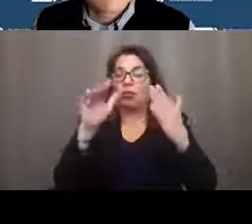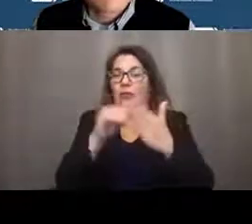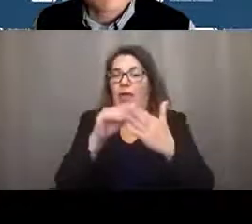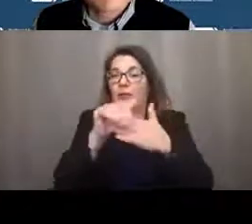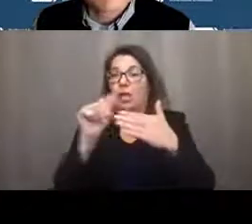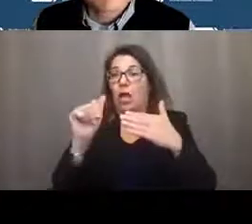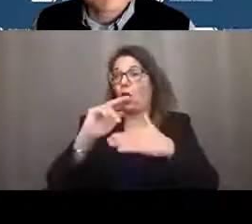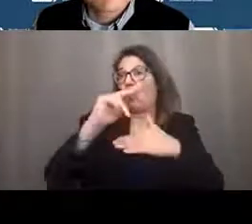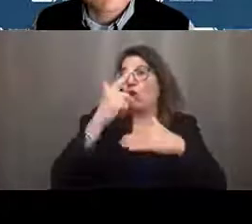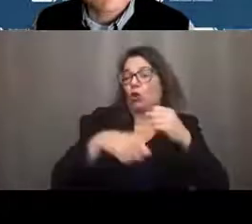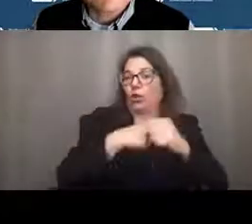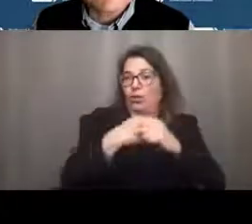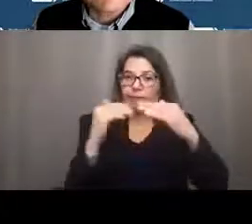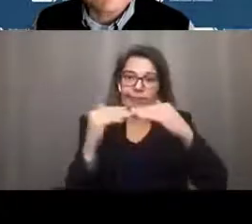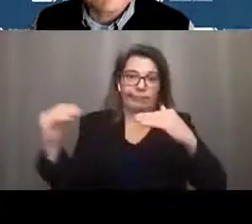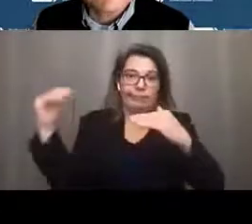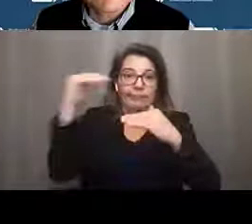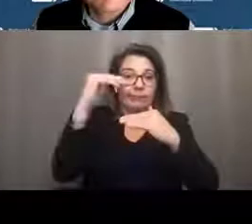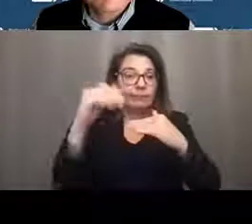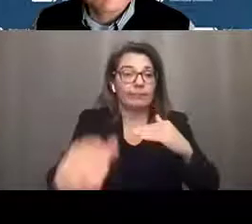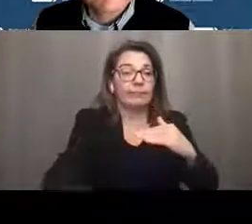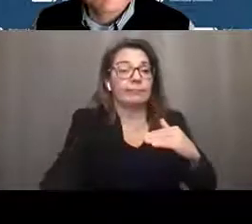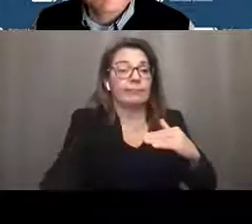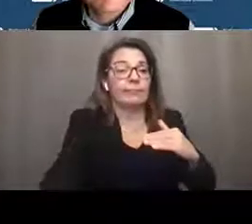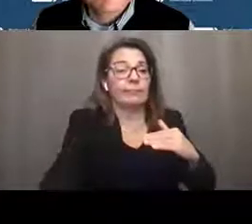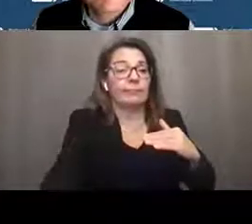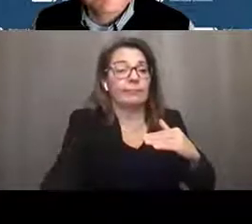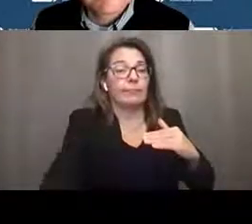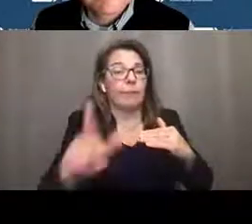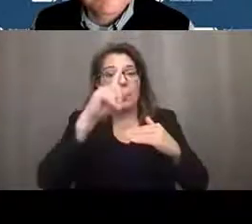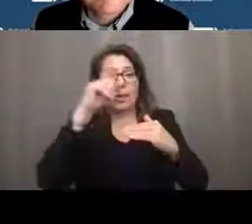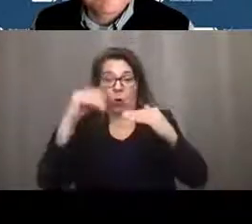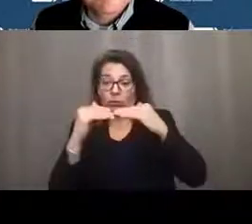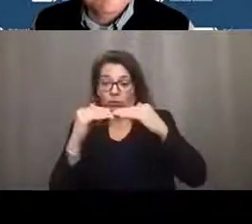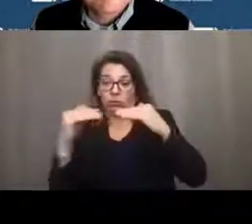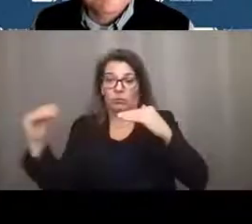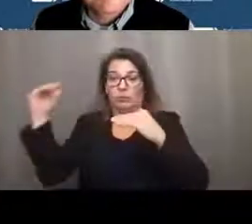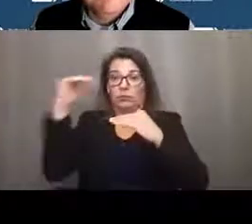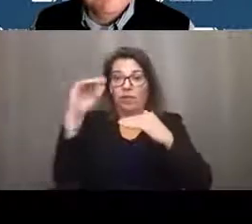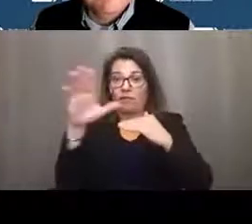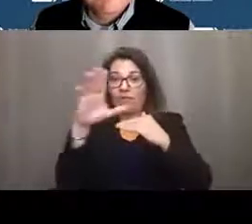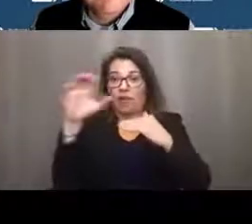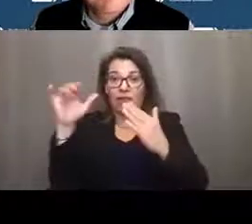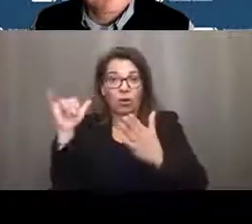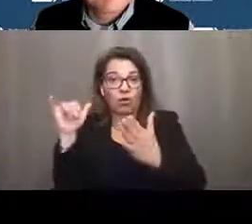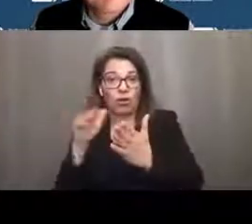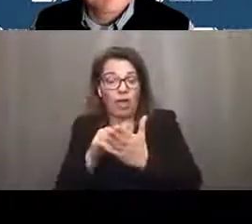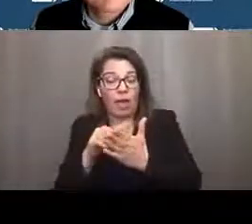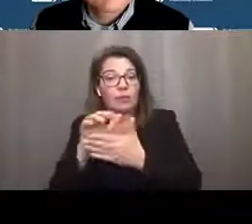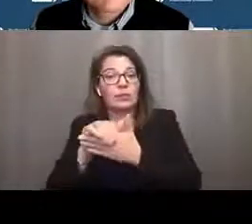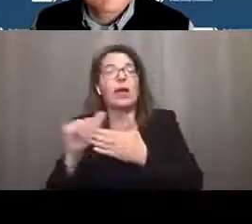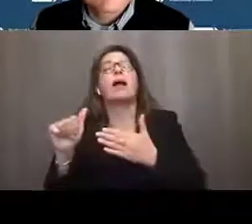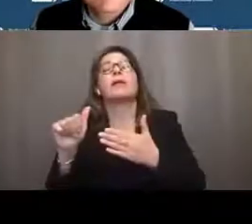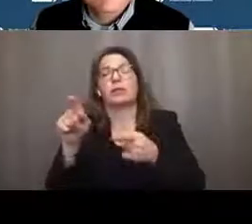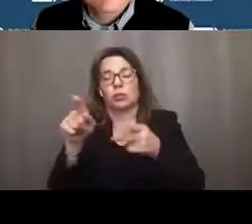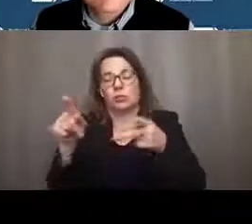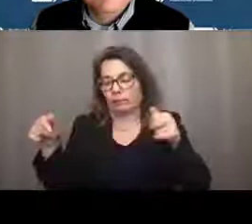Then because that exceeds more than $500,000 you would have to seek permission from NIH